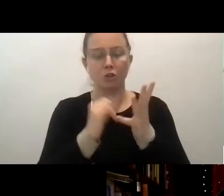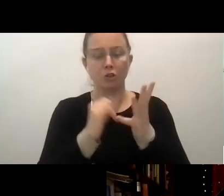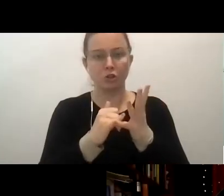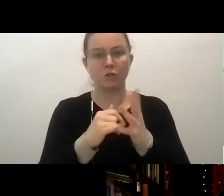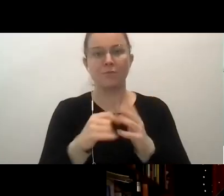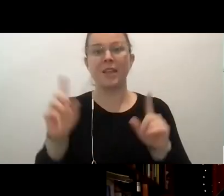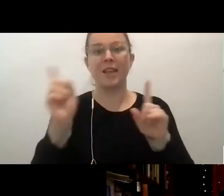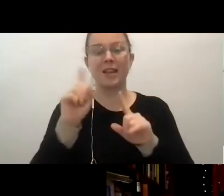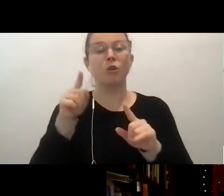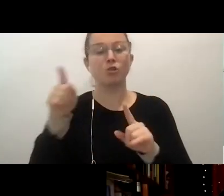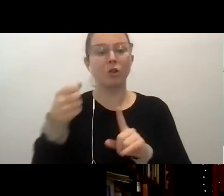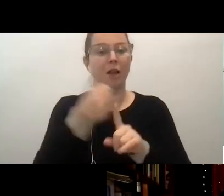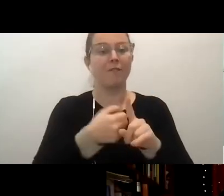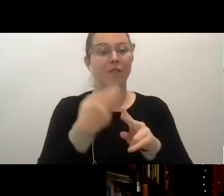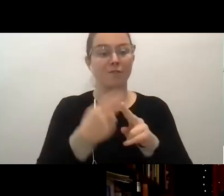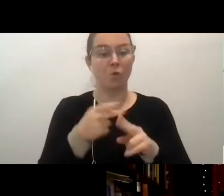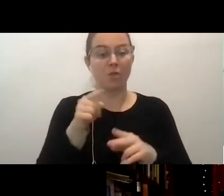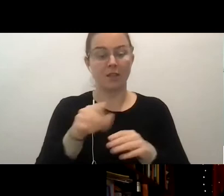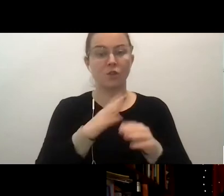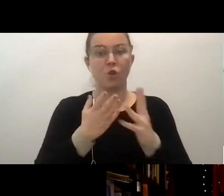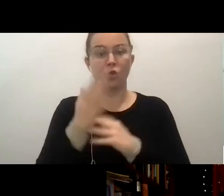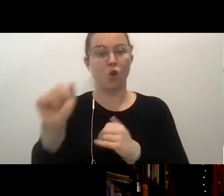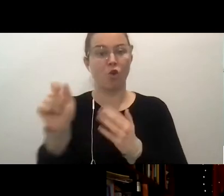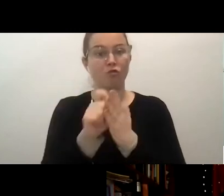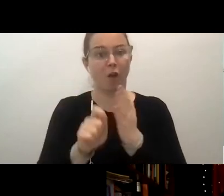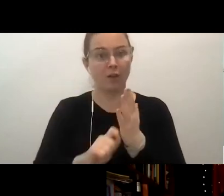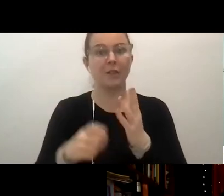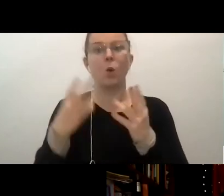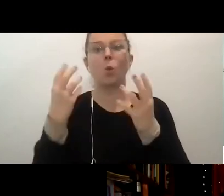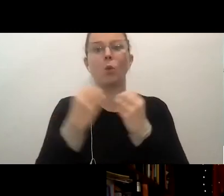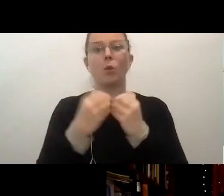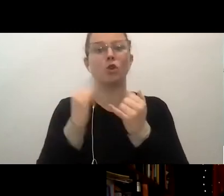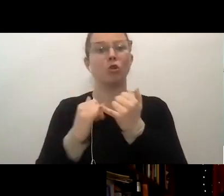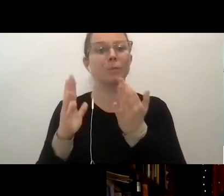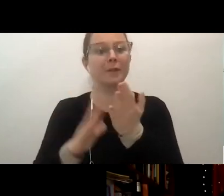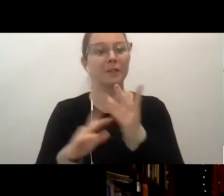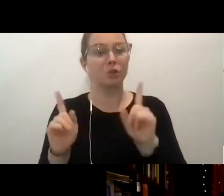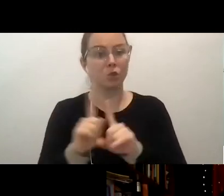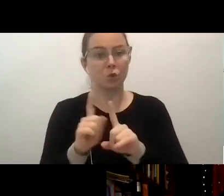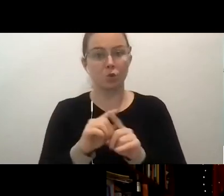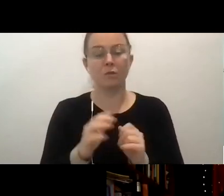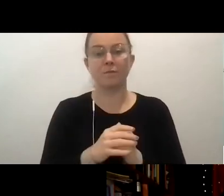for it through her writing and on social media. Through writing about hearing loss she discovered